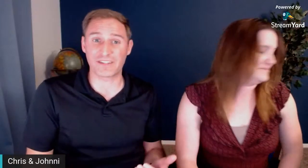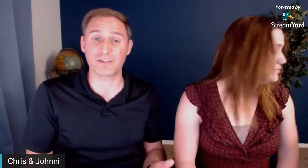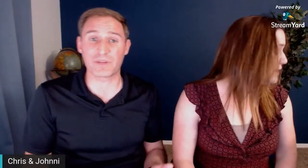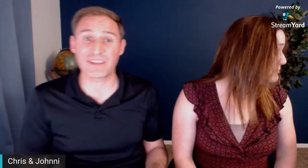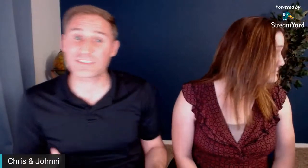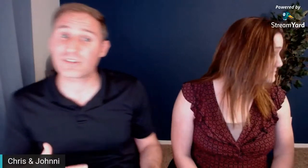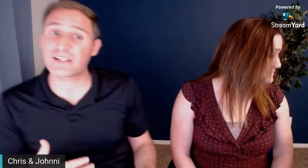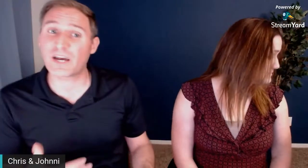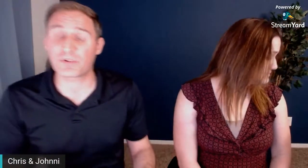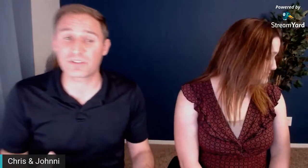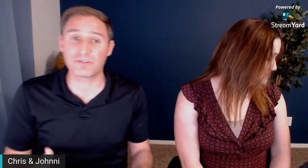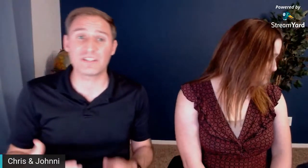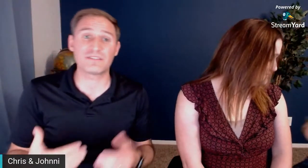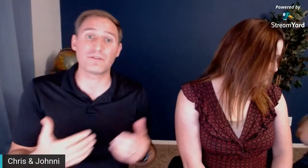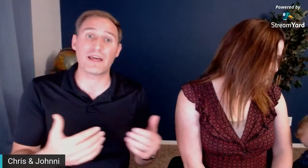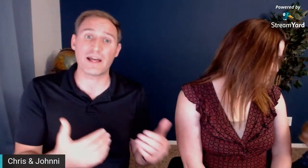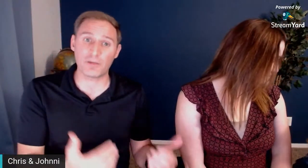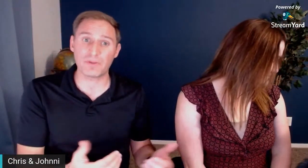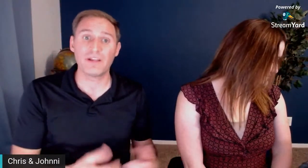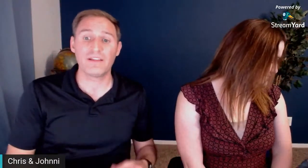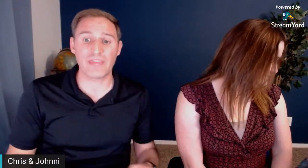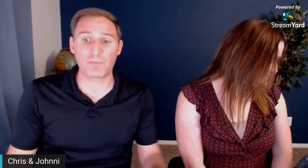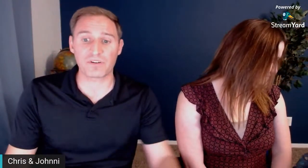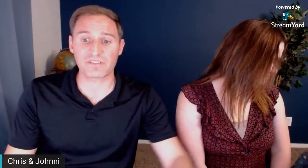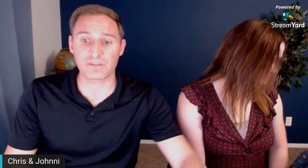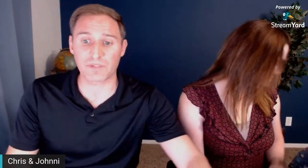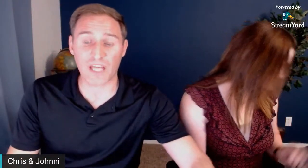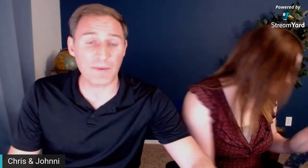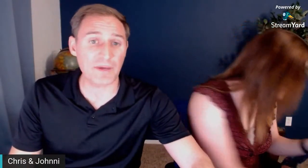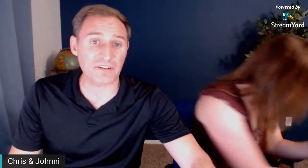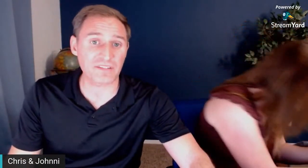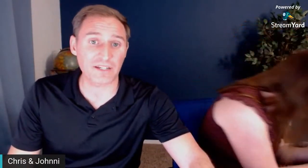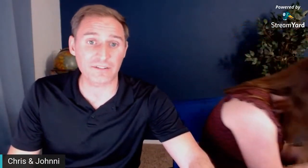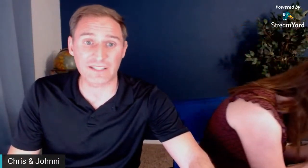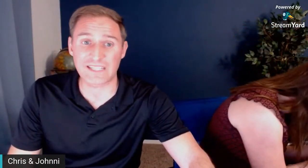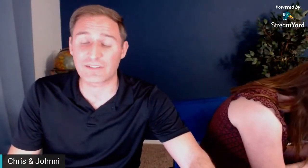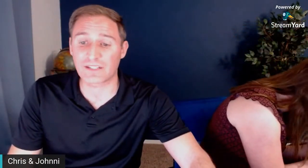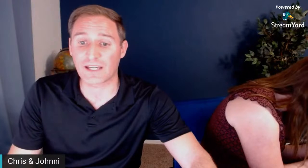somebody that's a great opportunity to help that person become a better signer and even um